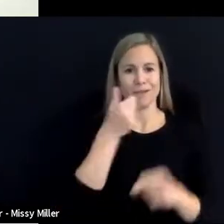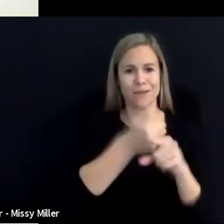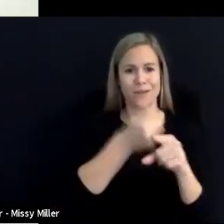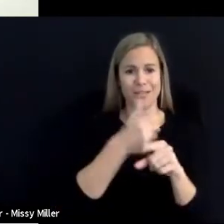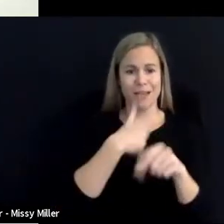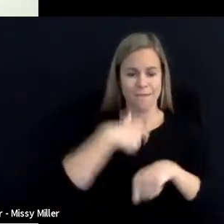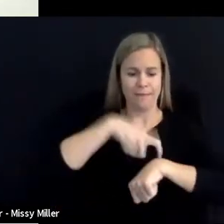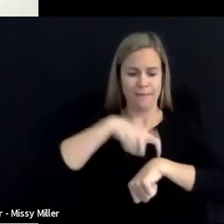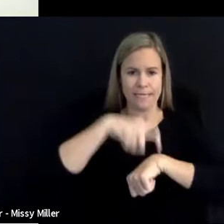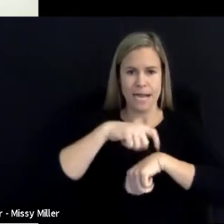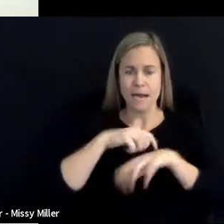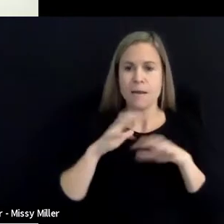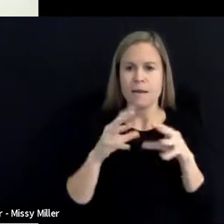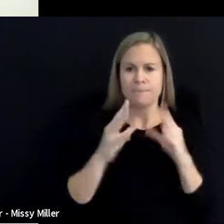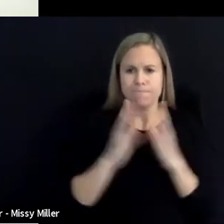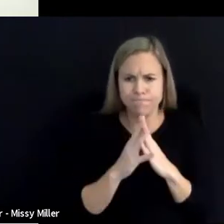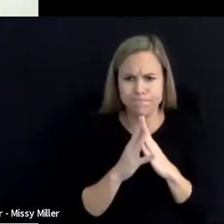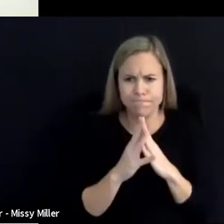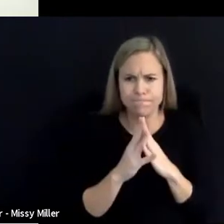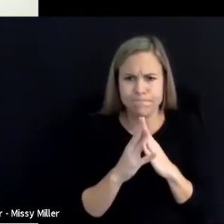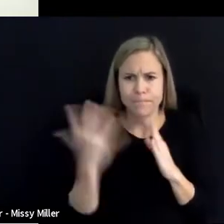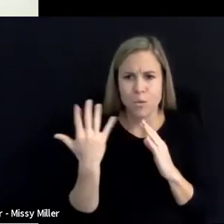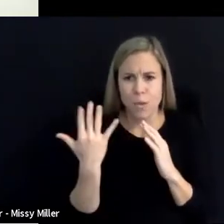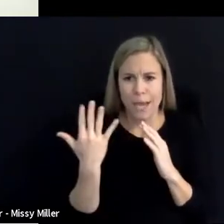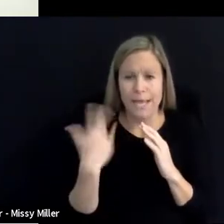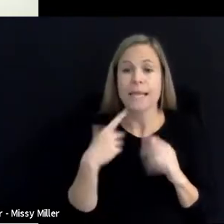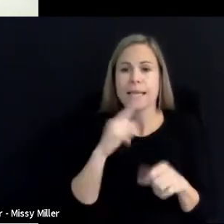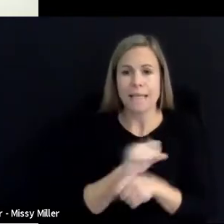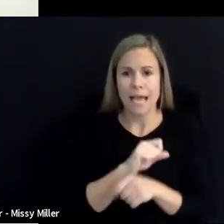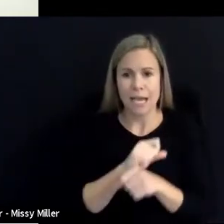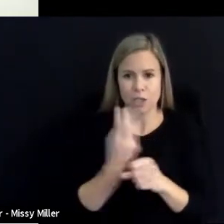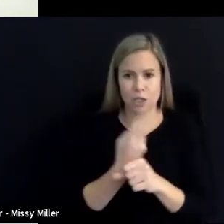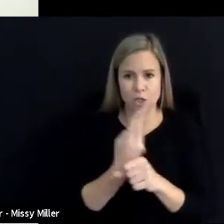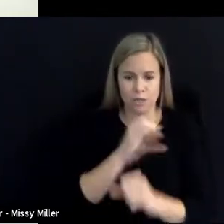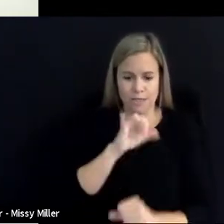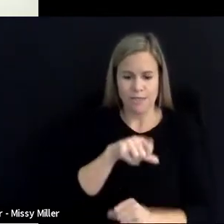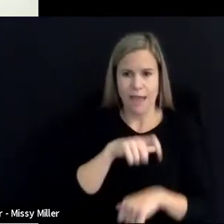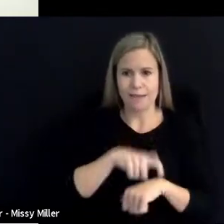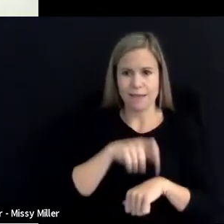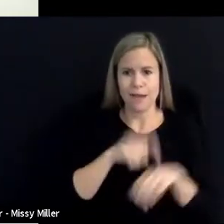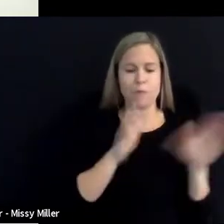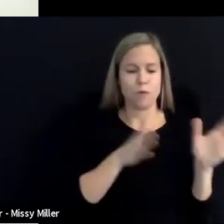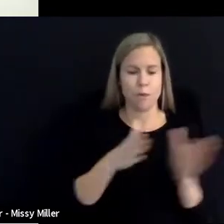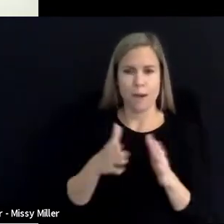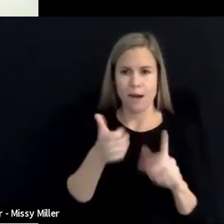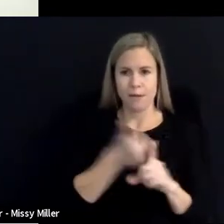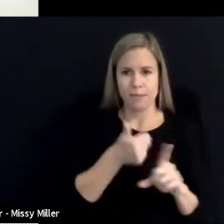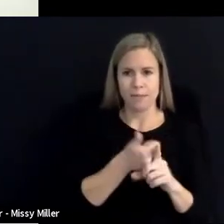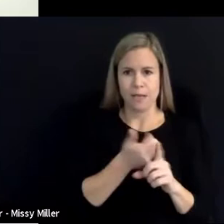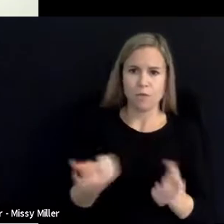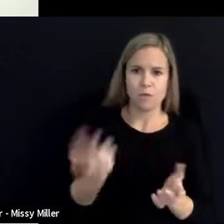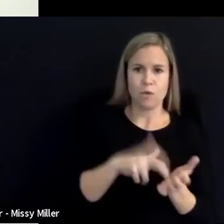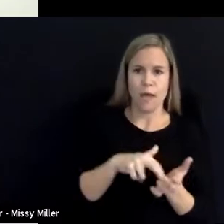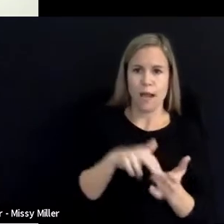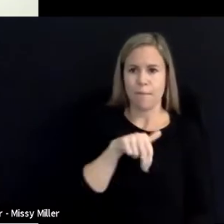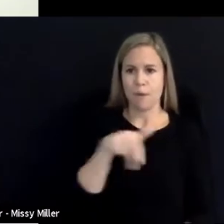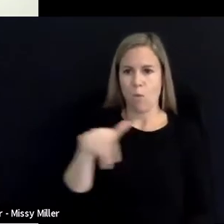he's waiting, he's actually using that time to prepare, to be able to get up and walk, when he's going to really have to know